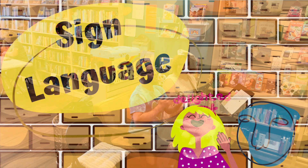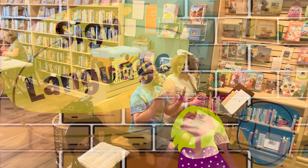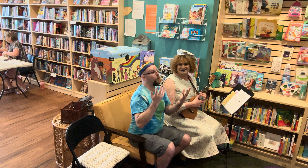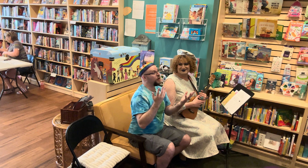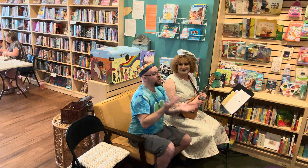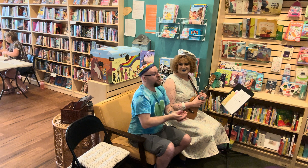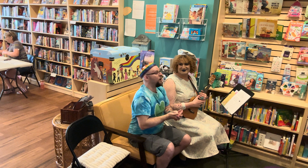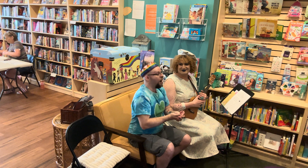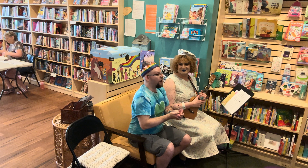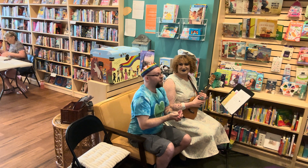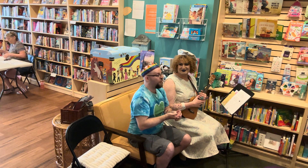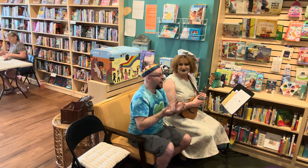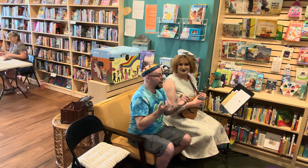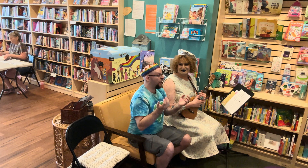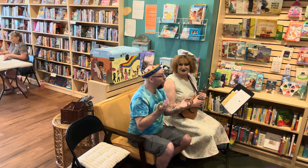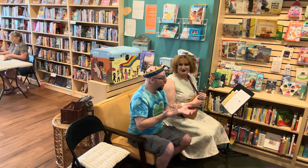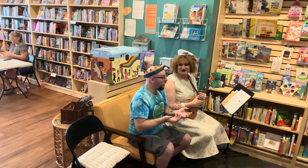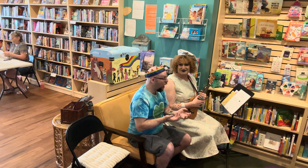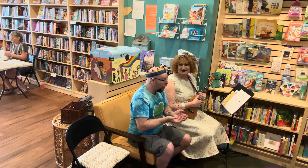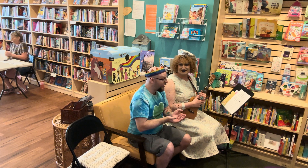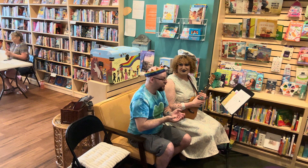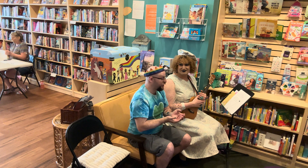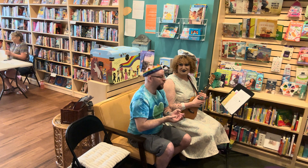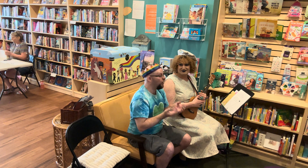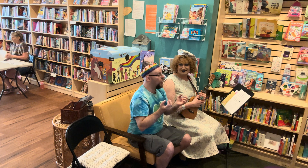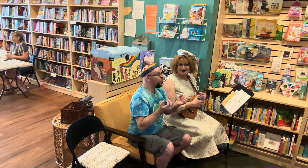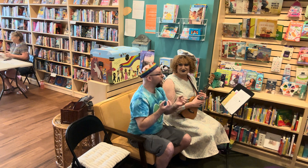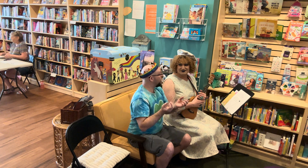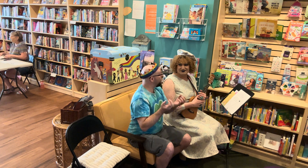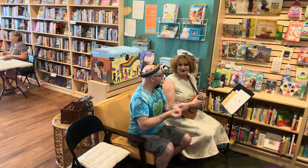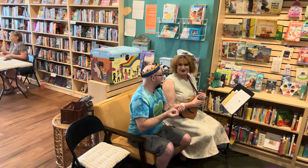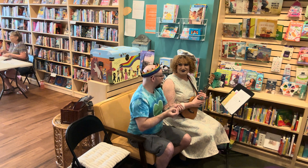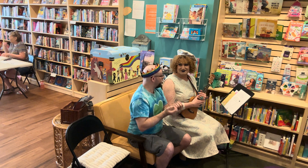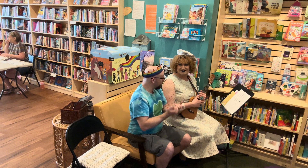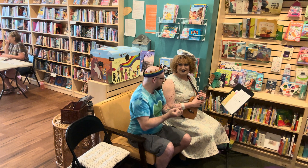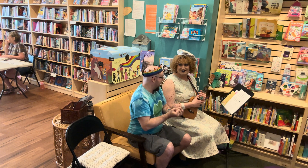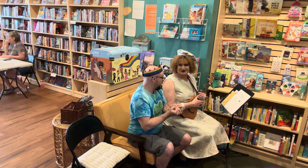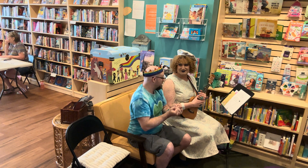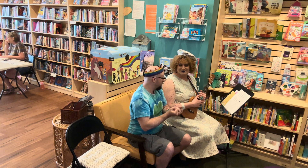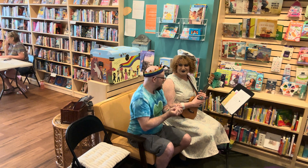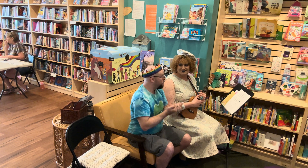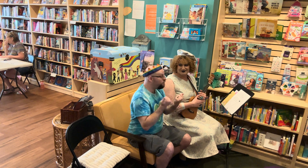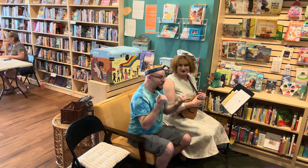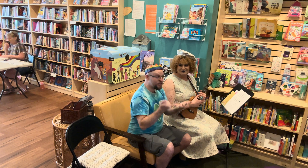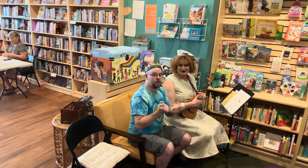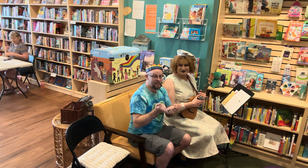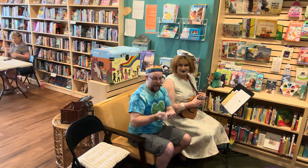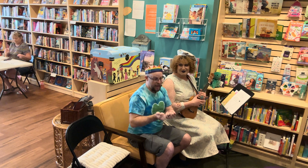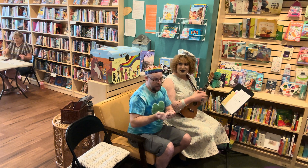So we're going to start off by what we always do. We're going to bring on our first guest, Mr. Zae.